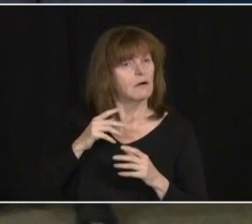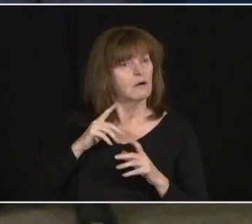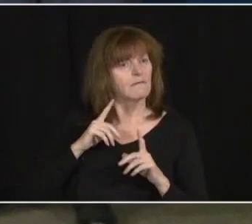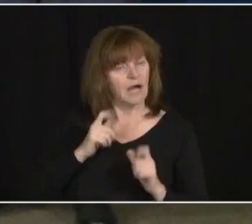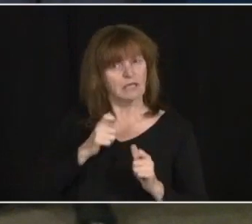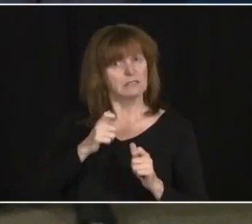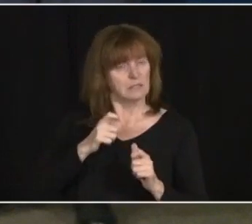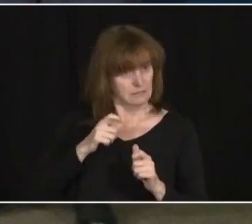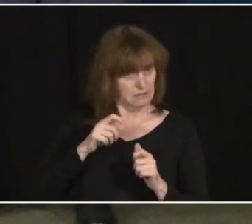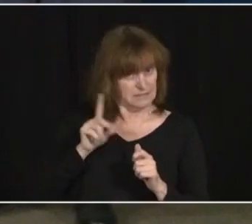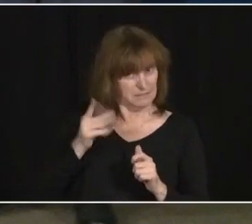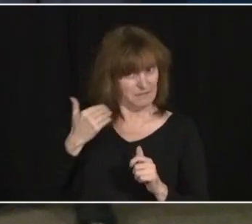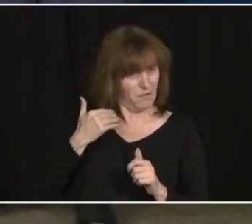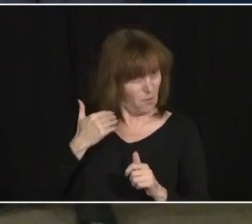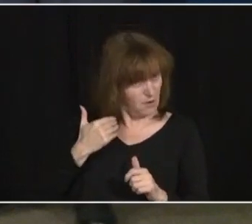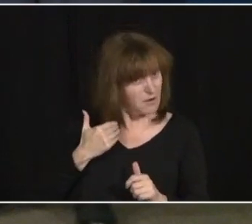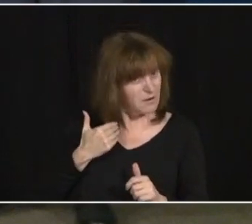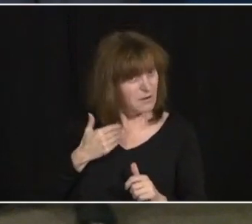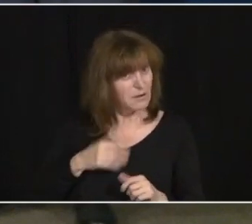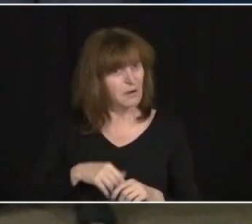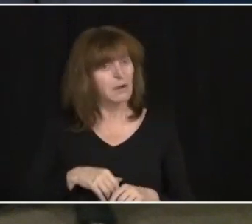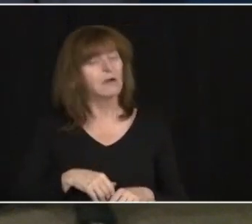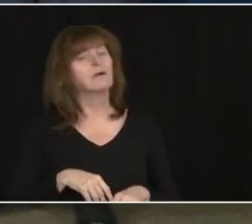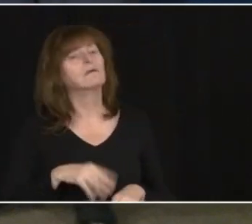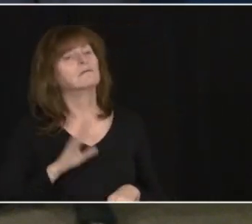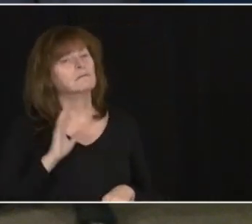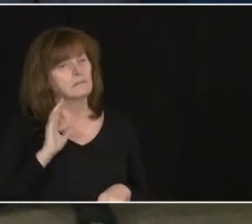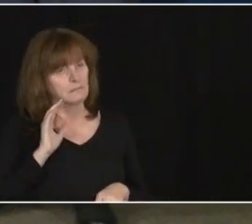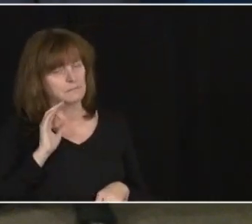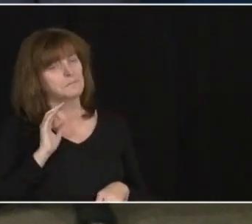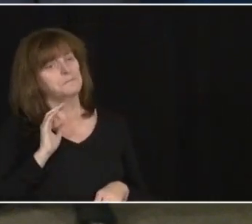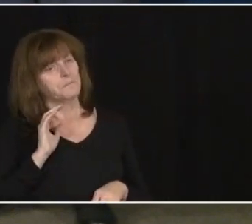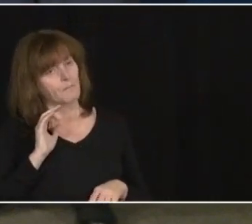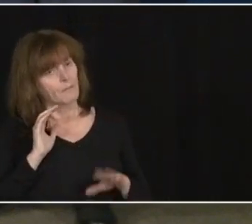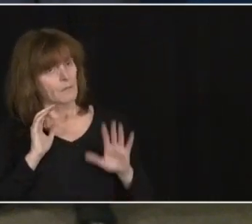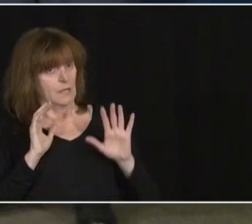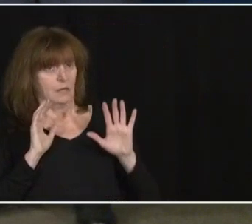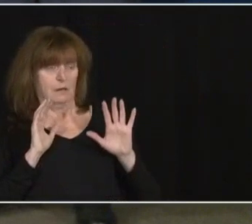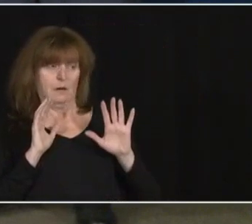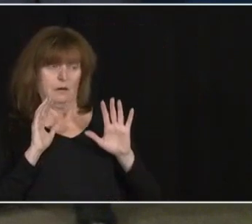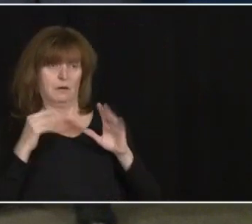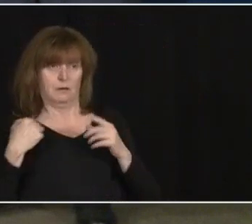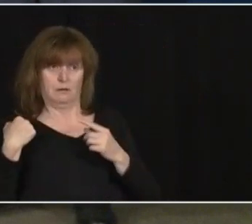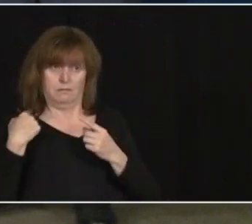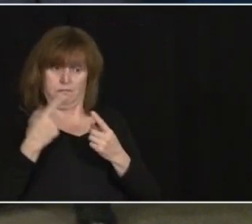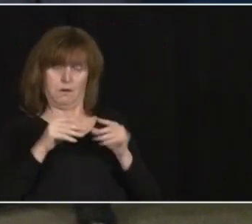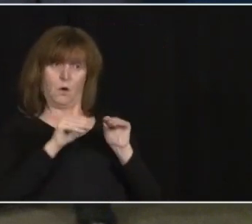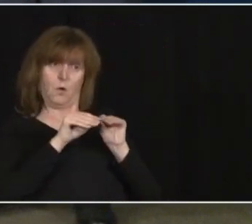So all the time throughout the pandemic, as we were dealing with the issues at hand, part of our challenge